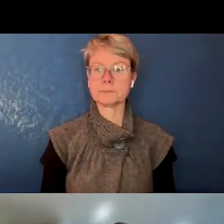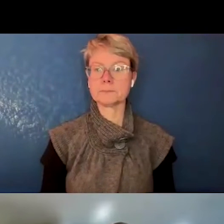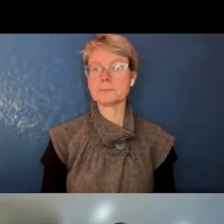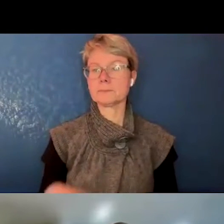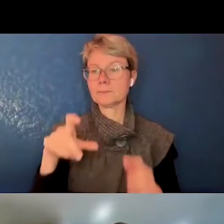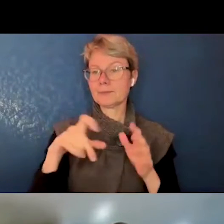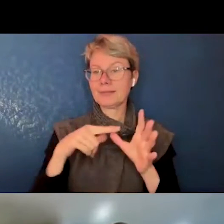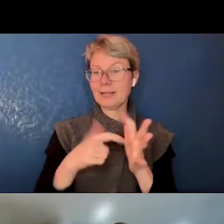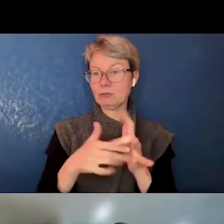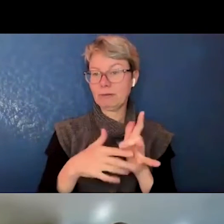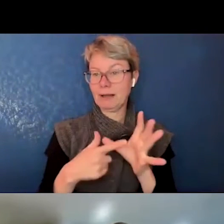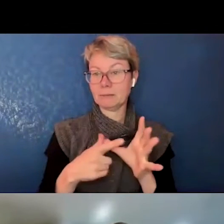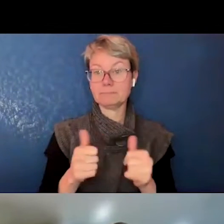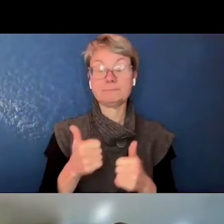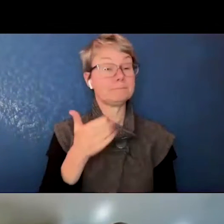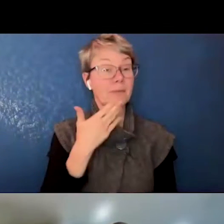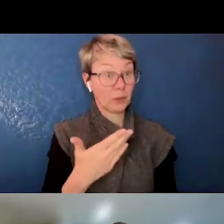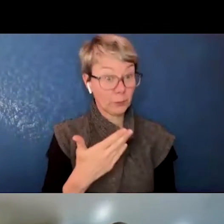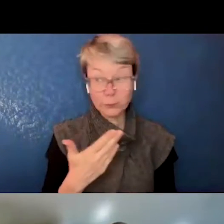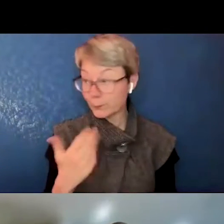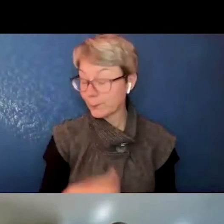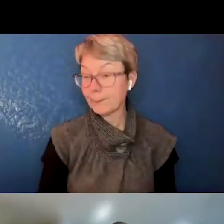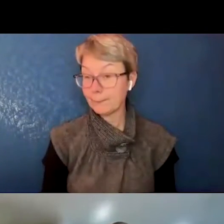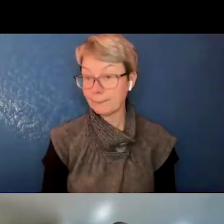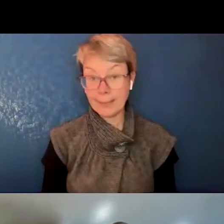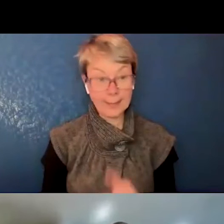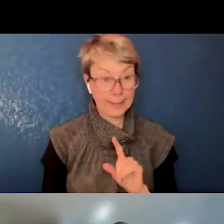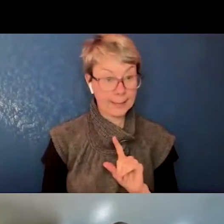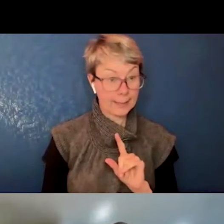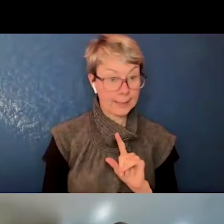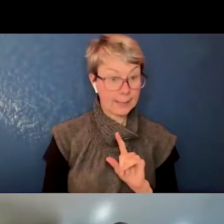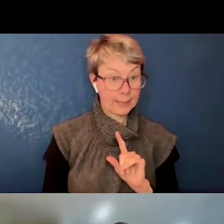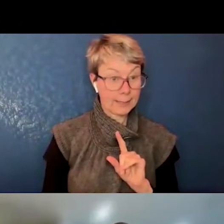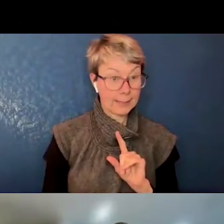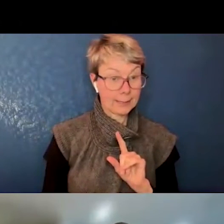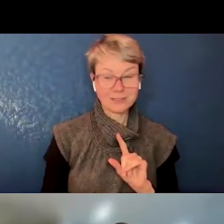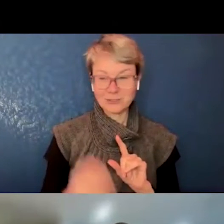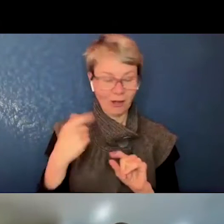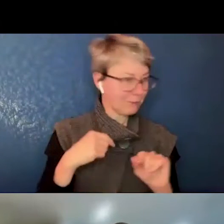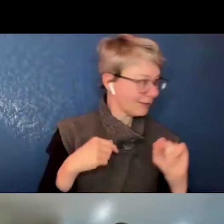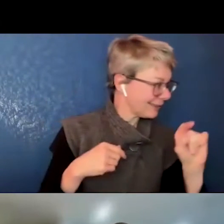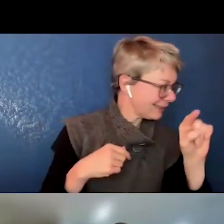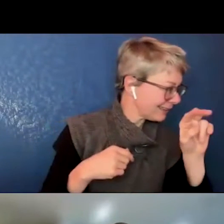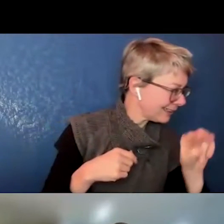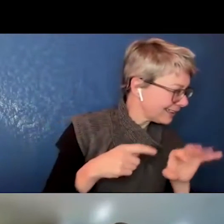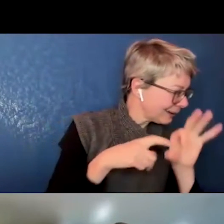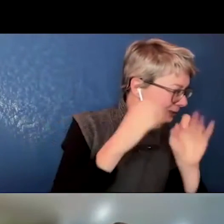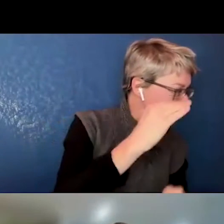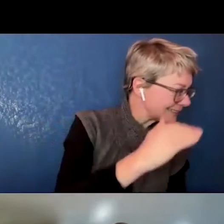um I guess sorry we did have I'm just was reading through some questions as we're talking and